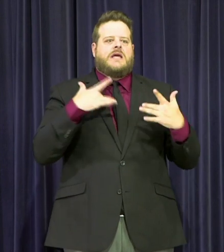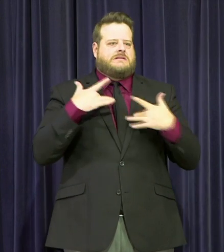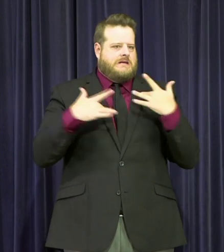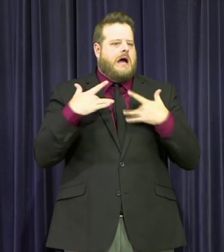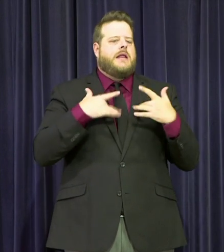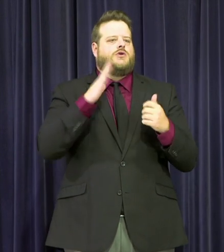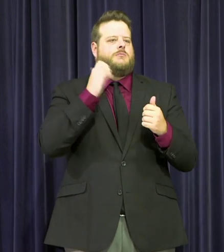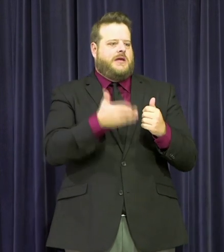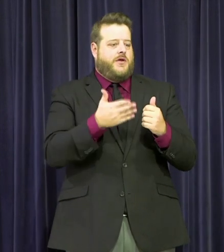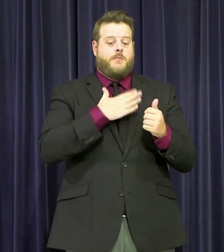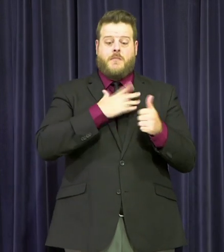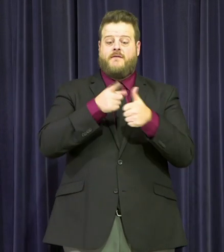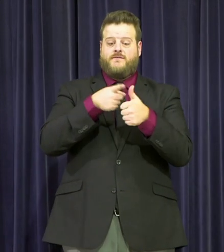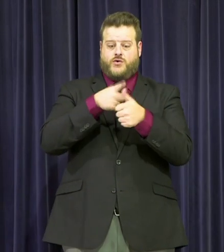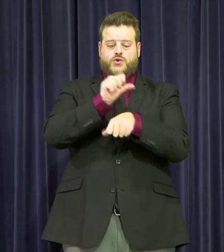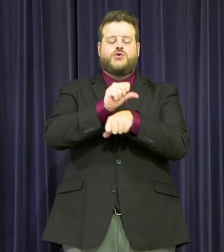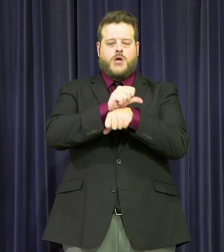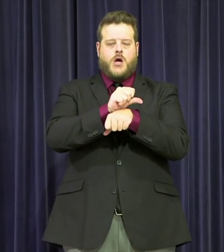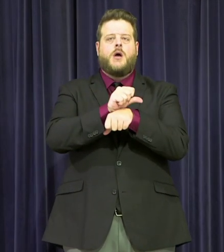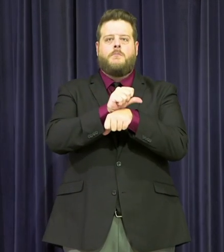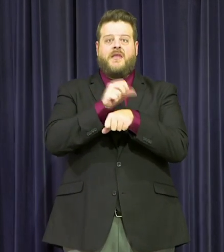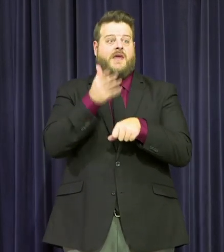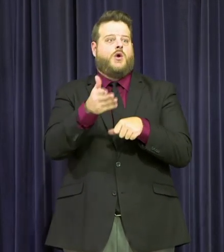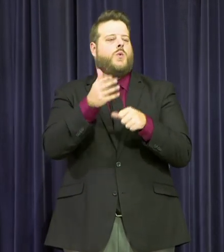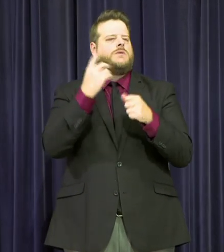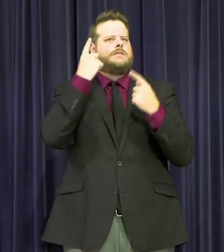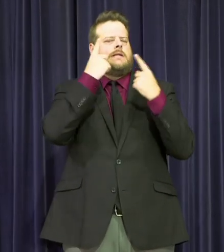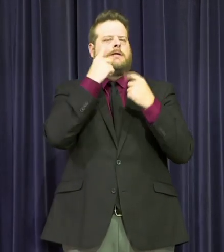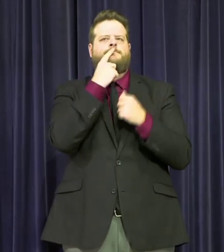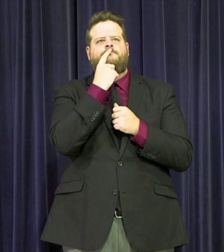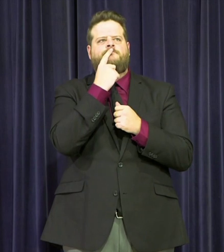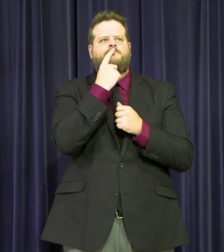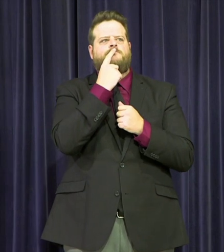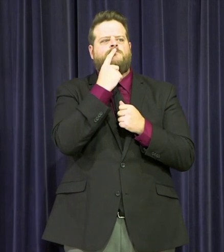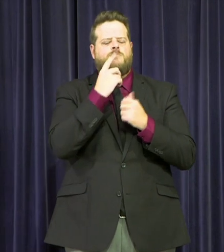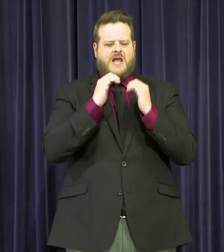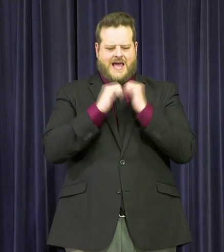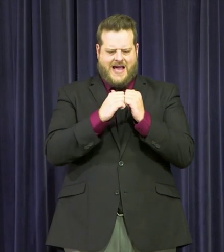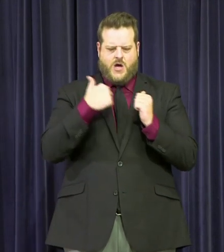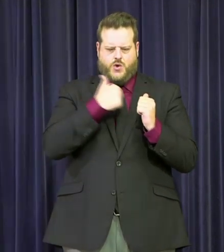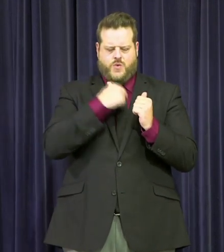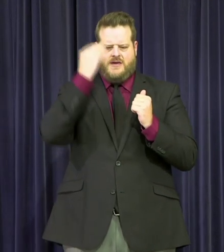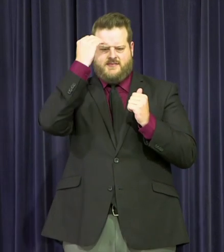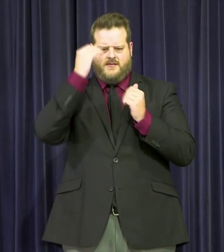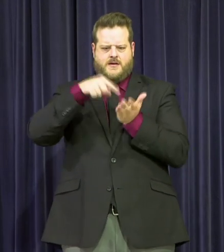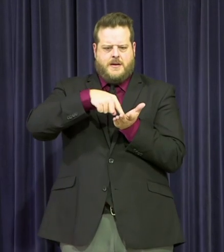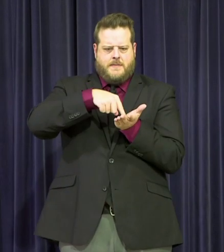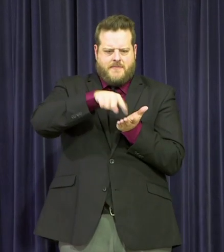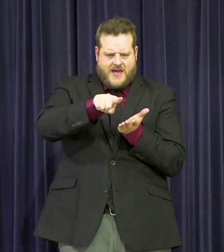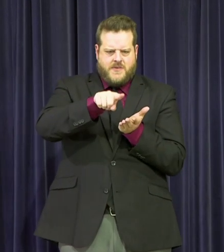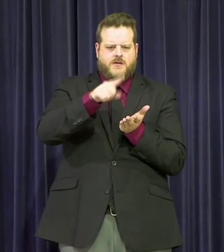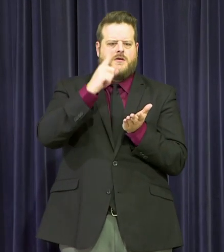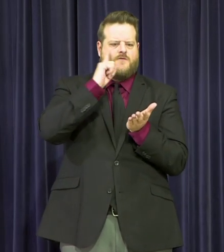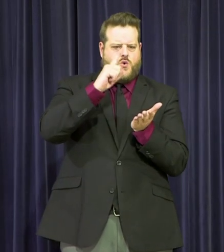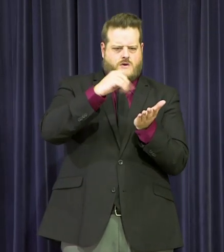My first job there was thinking about payment to physicians, hospitals